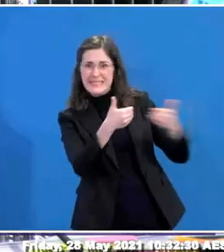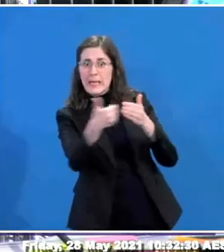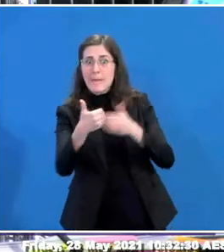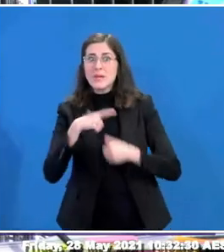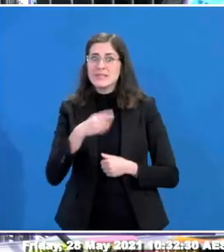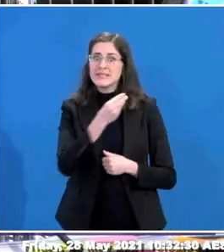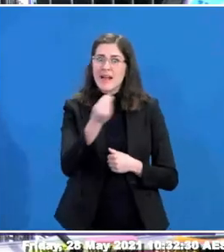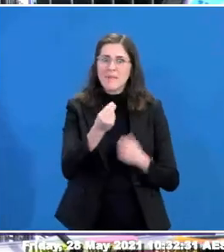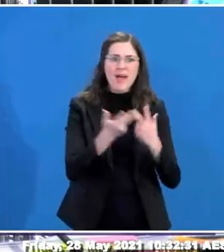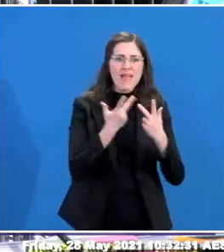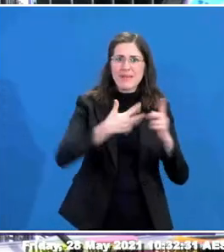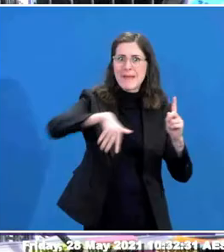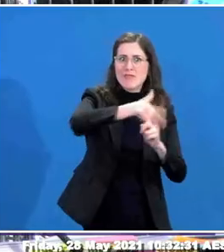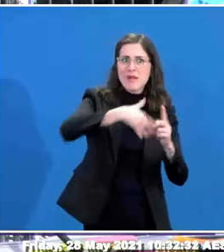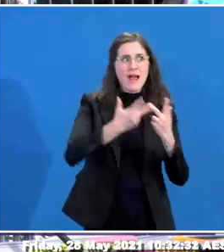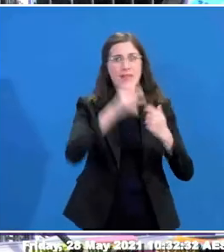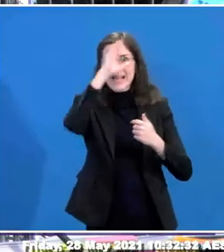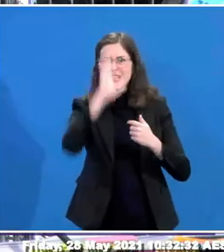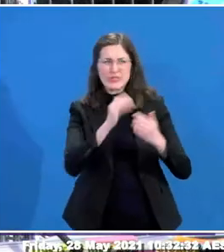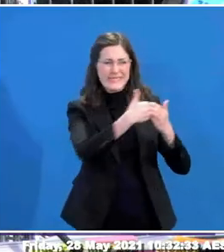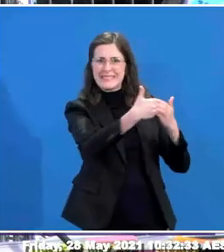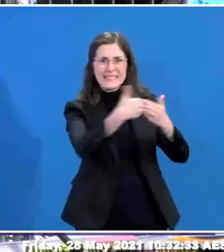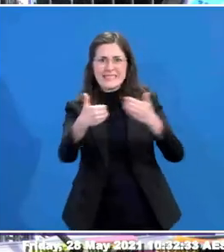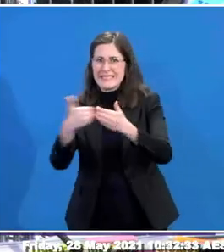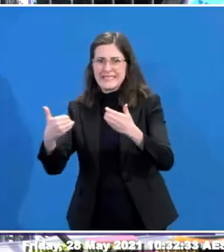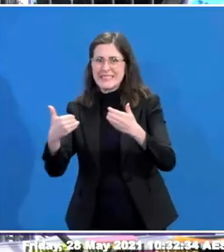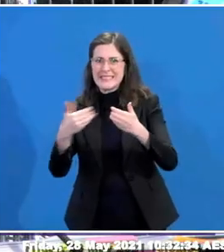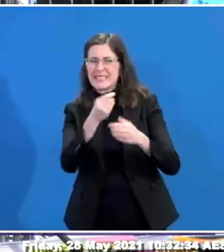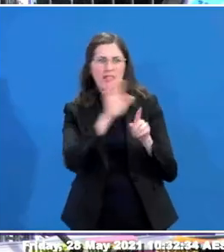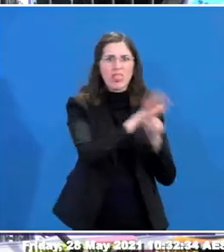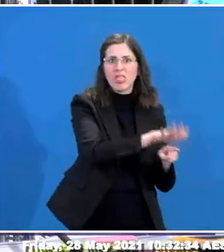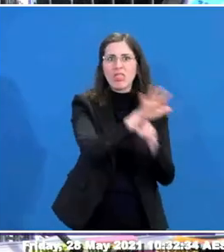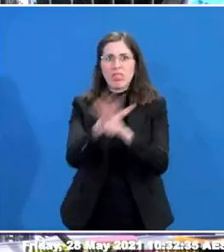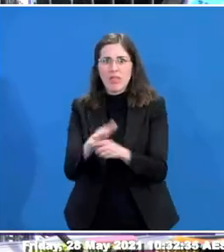On the information provided and not verified by persons of interest because